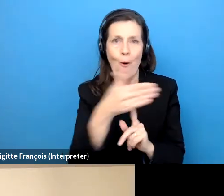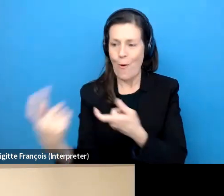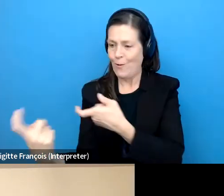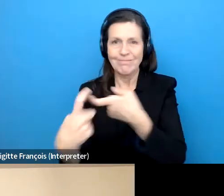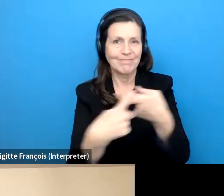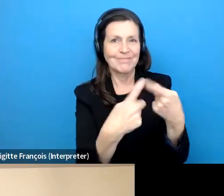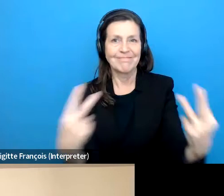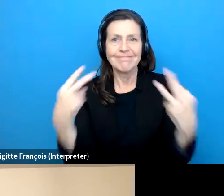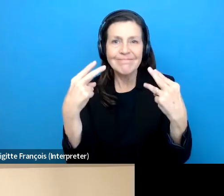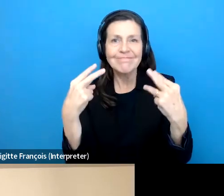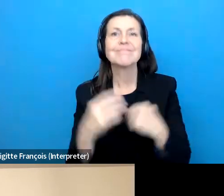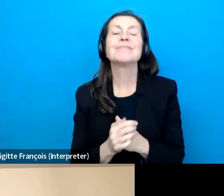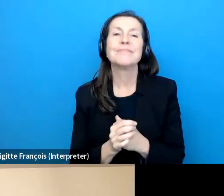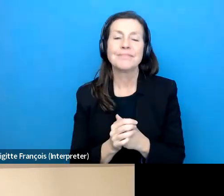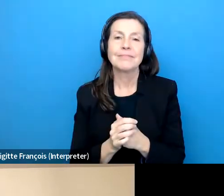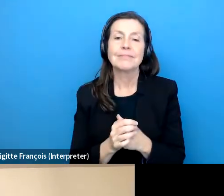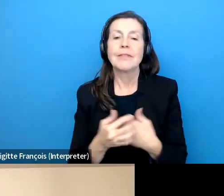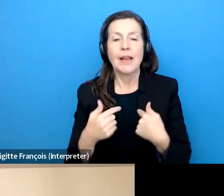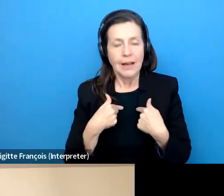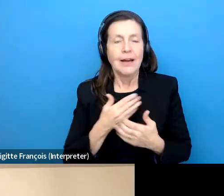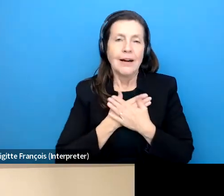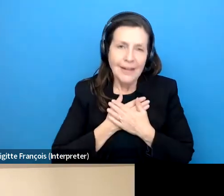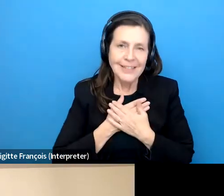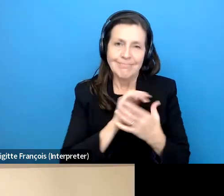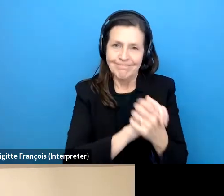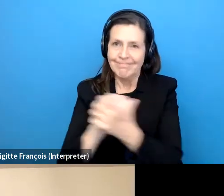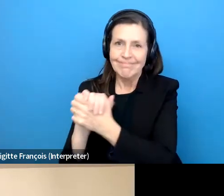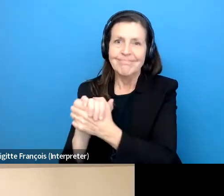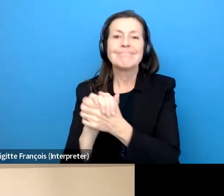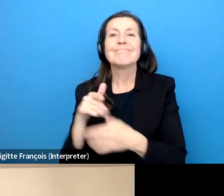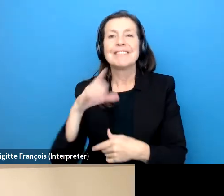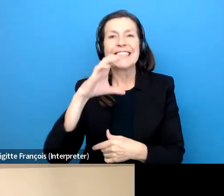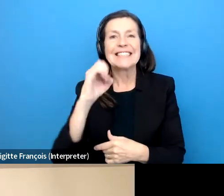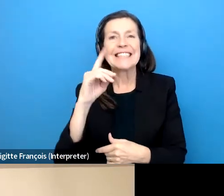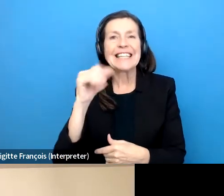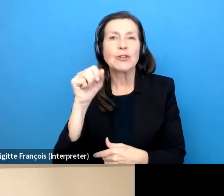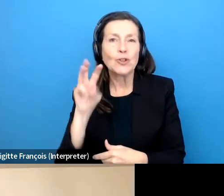I'm very much grateful to my colleagues from this Committee for this invitation